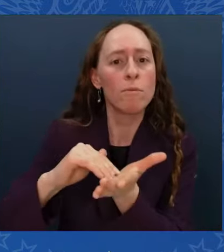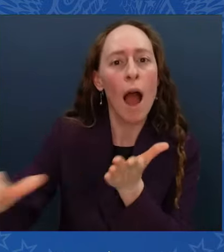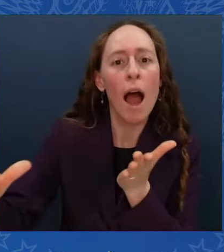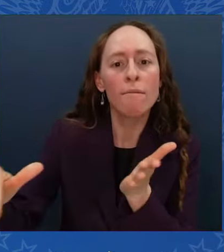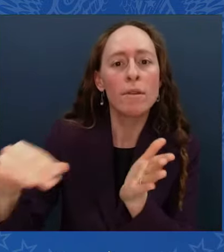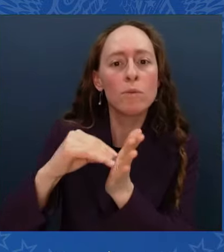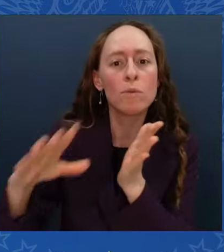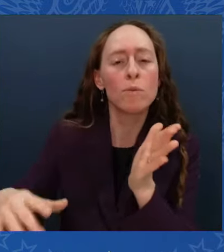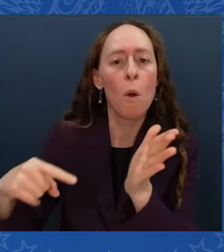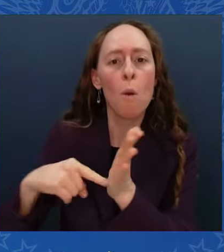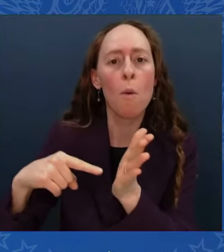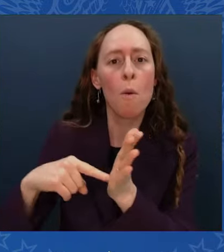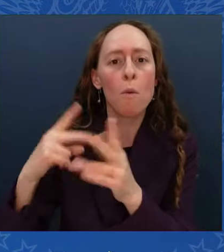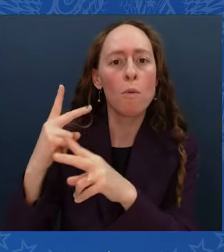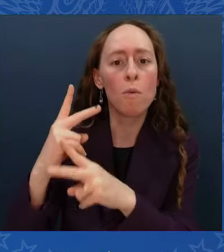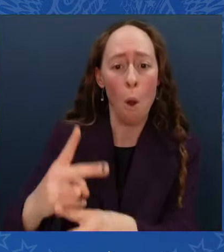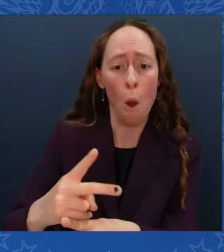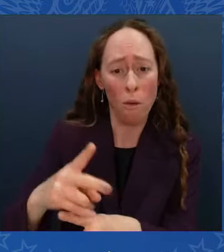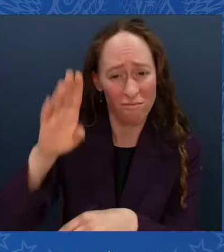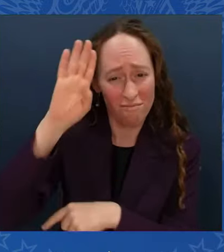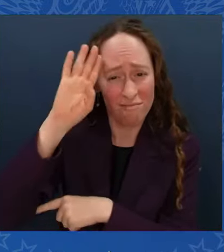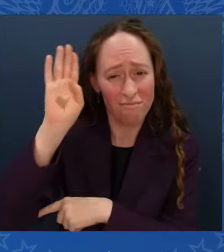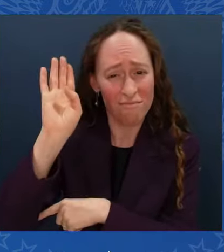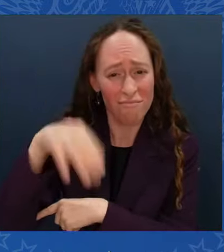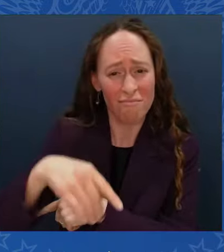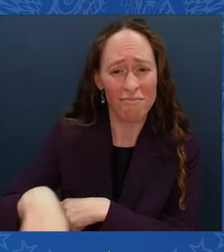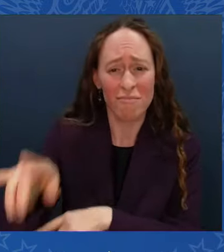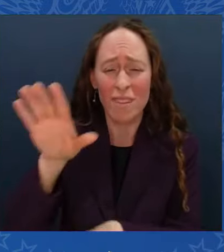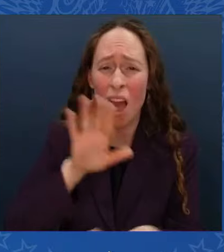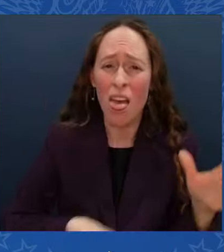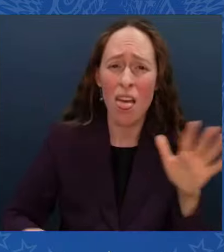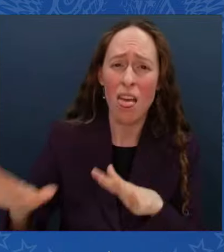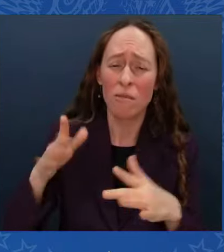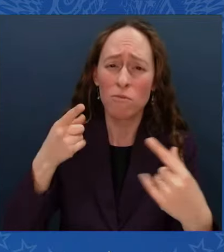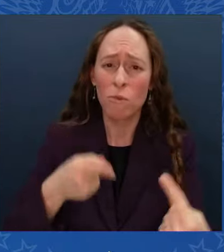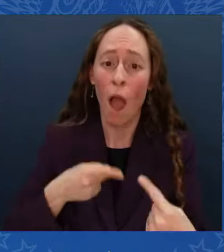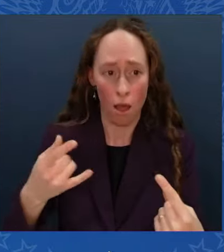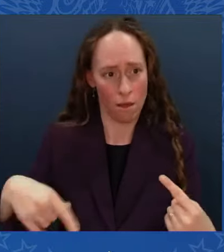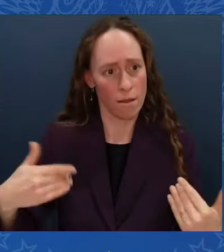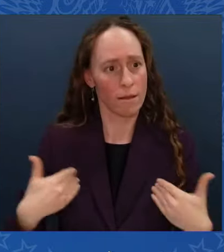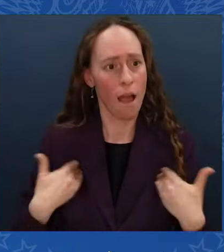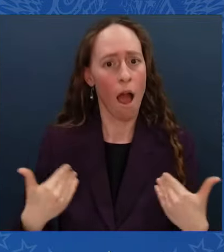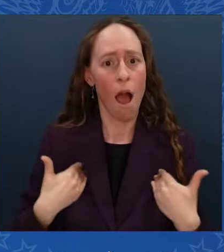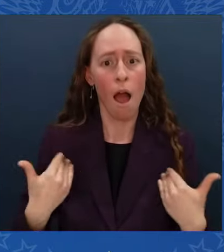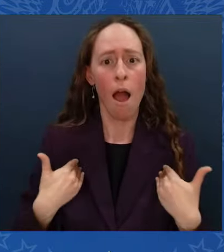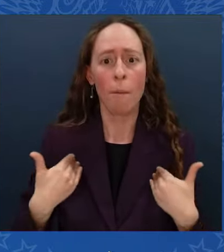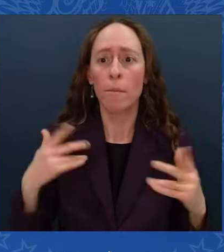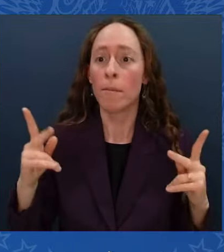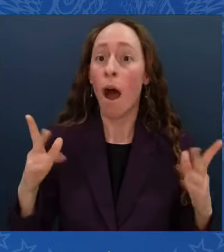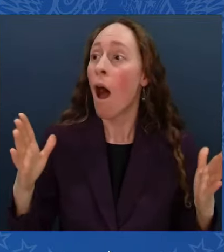student loan debt prevents young people from buying a car. Student loan debt prevents young people